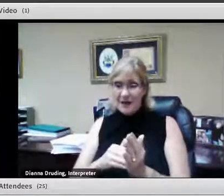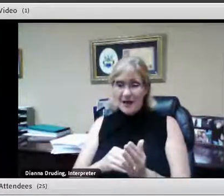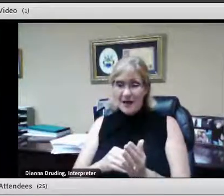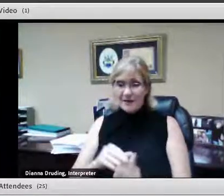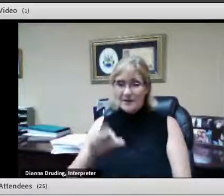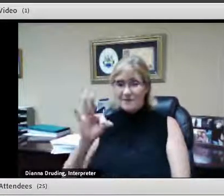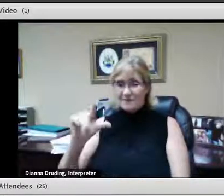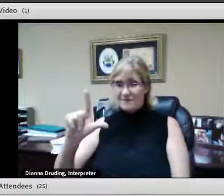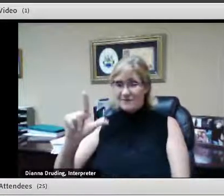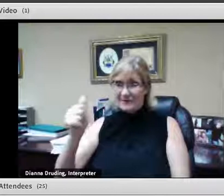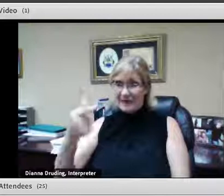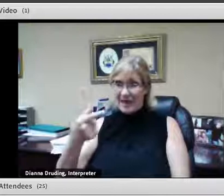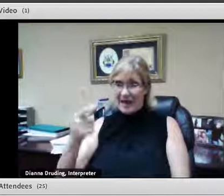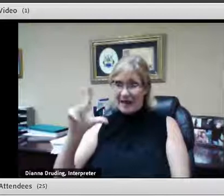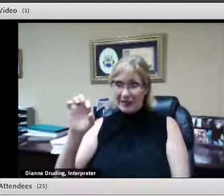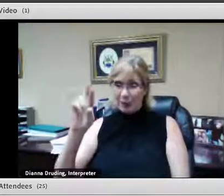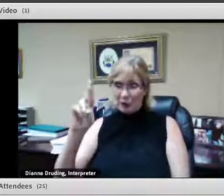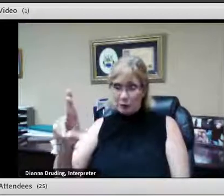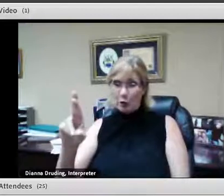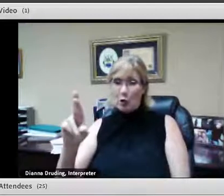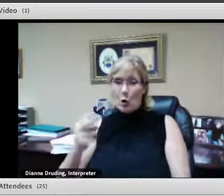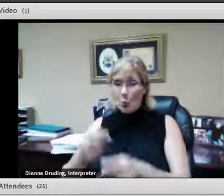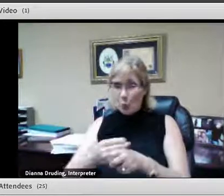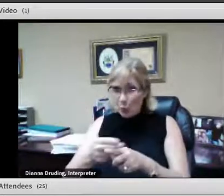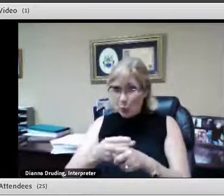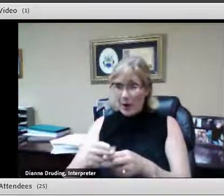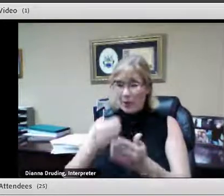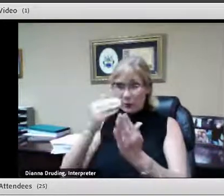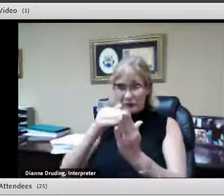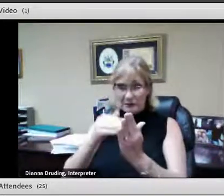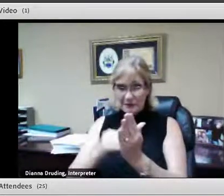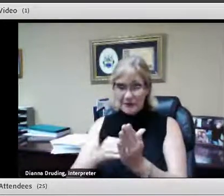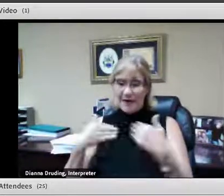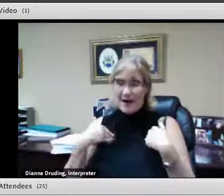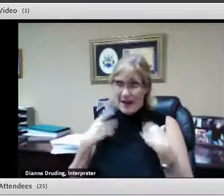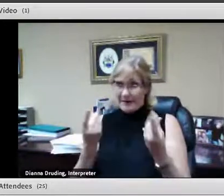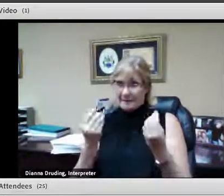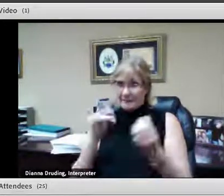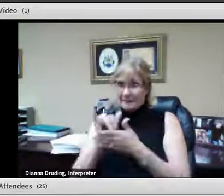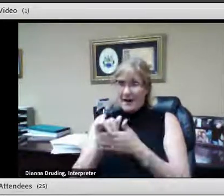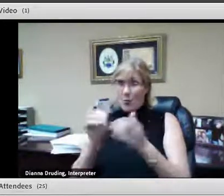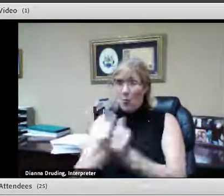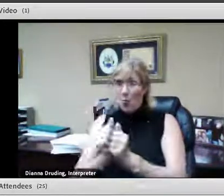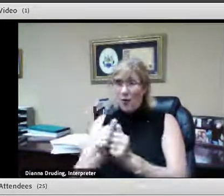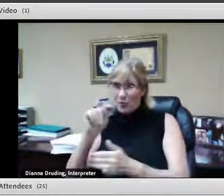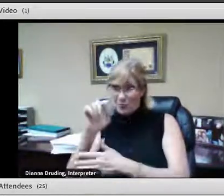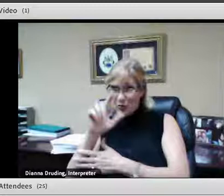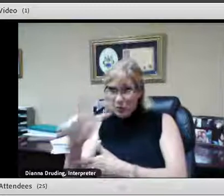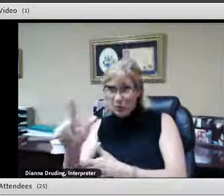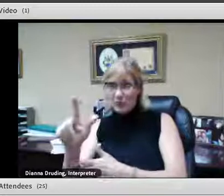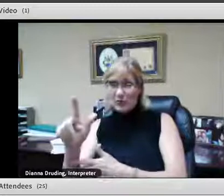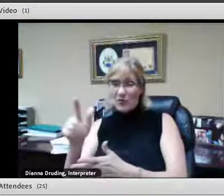I had built a map of Florida inside of Minecraft using a custom map-builder tool. And I have the students -- We learned about the history